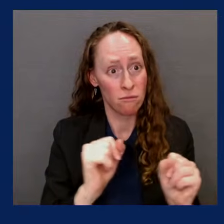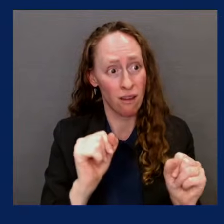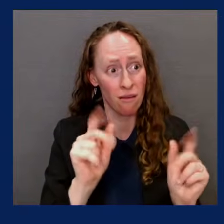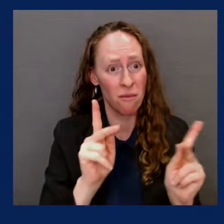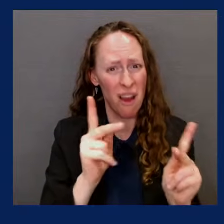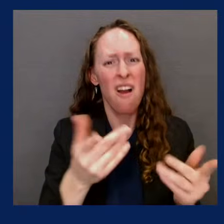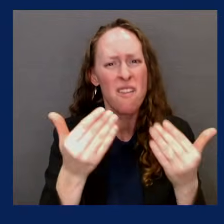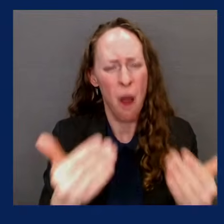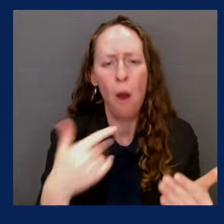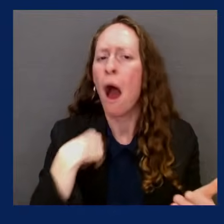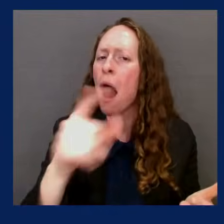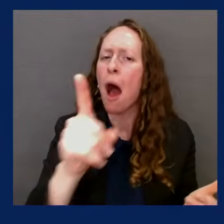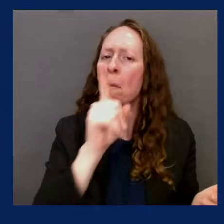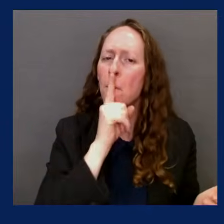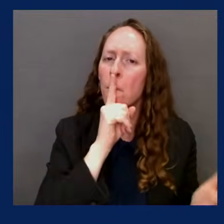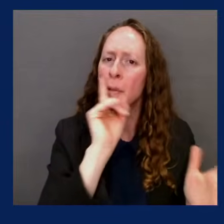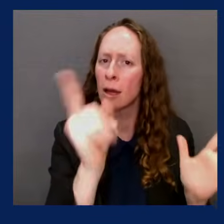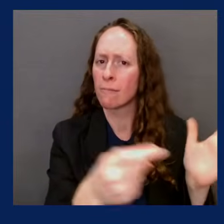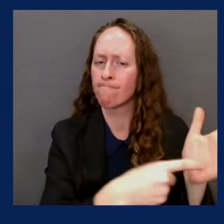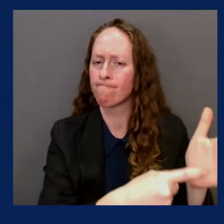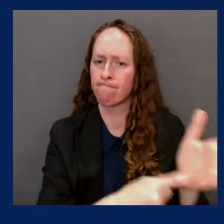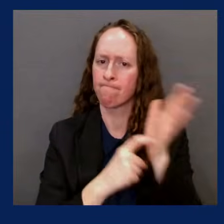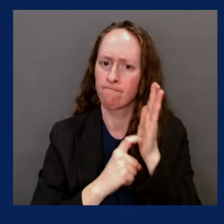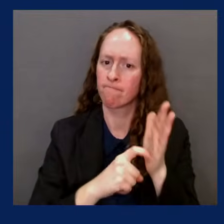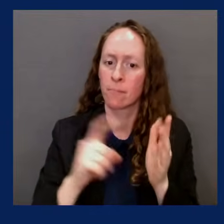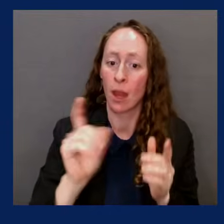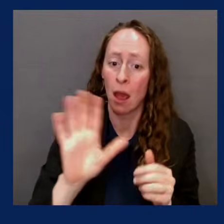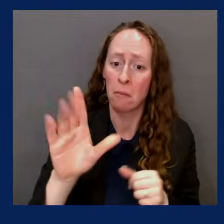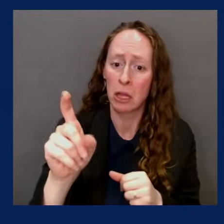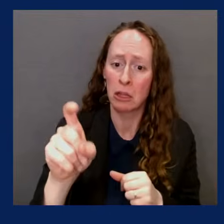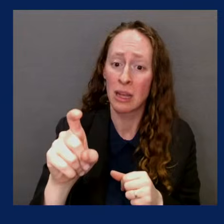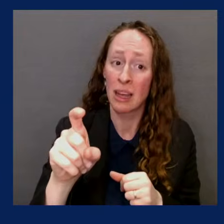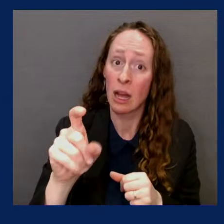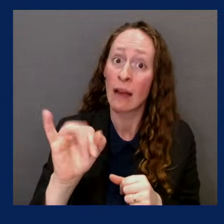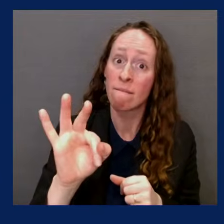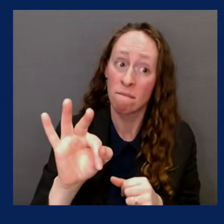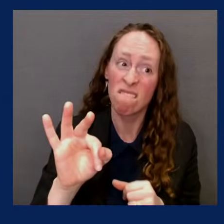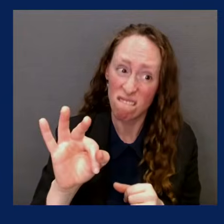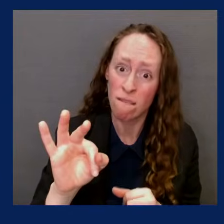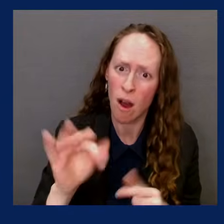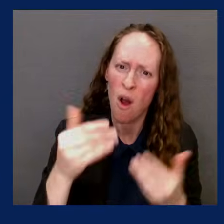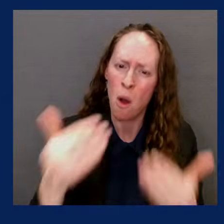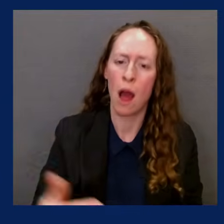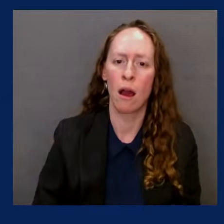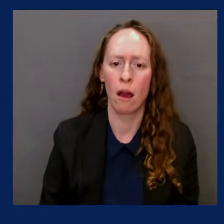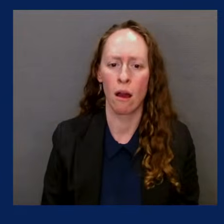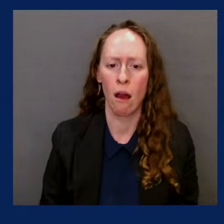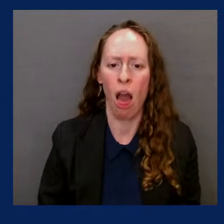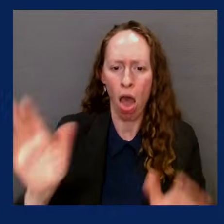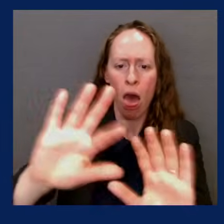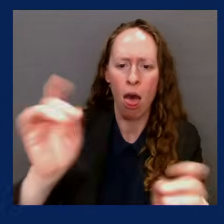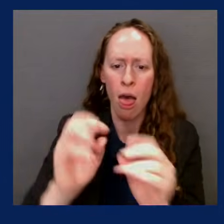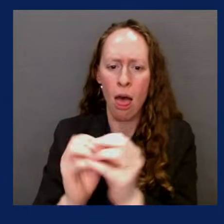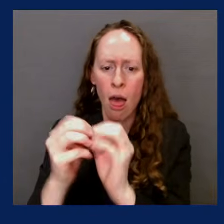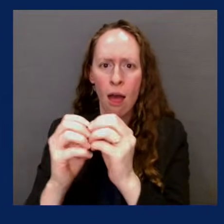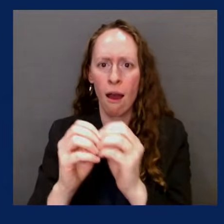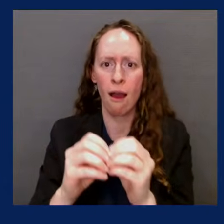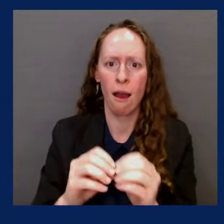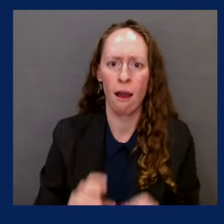Thank you. The Press: But aren't these hostages in jeopardy if there is a ground invasion? President Biden: You want to make a speech? Now, look --